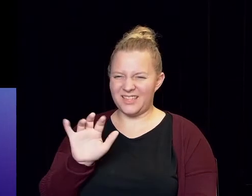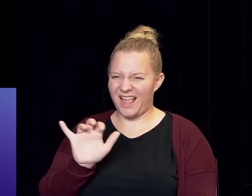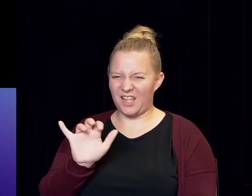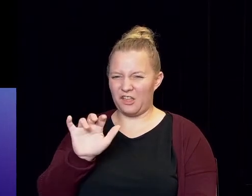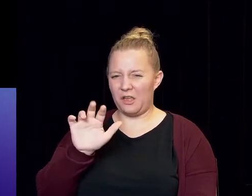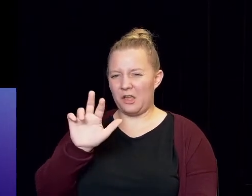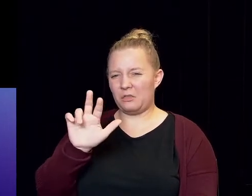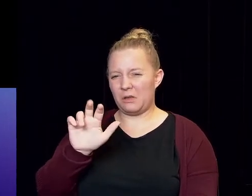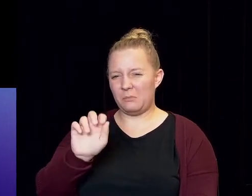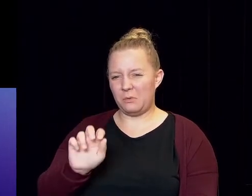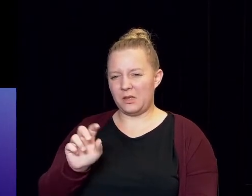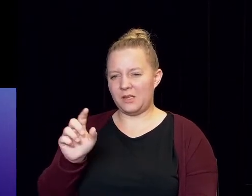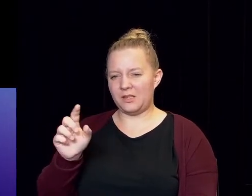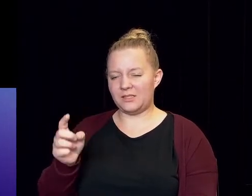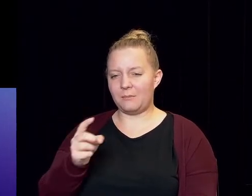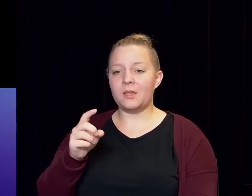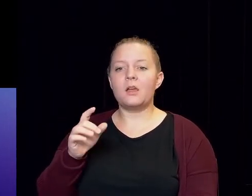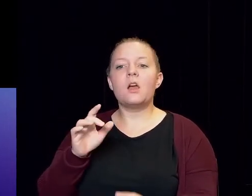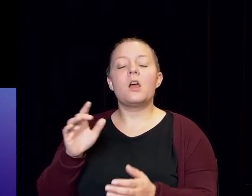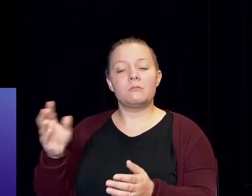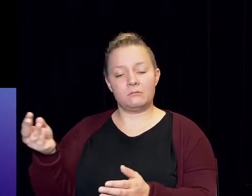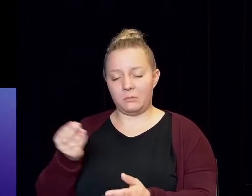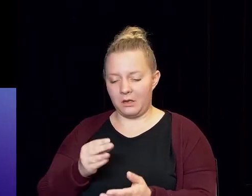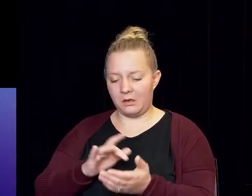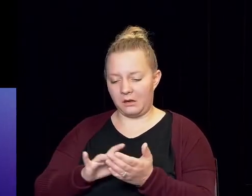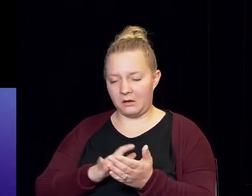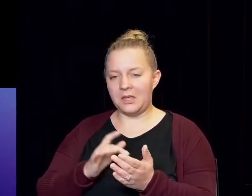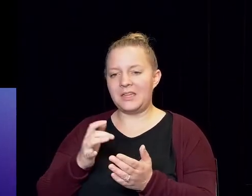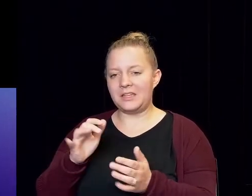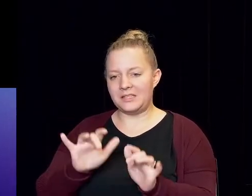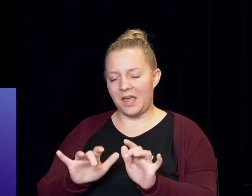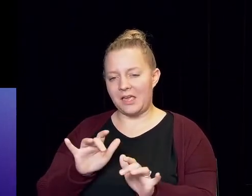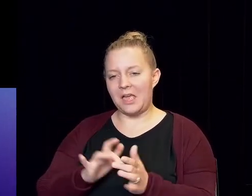calculator and typed it again and I realized I just accidentally didn't push hard enough for